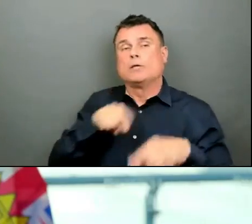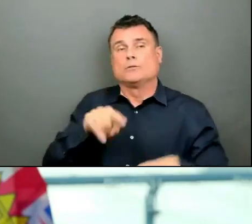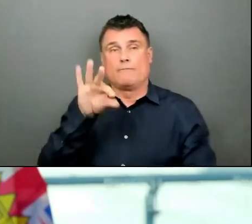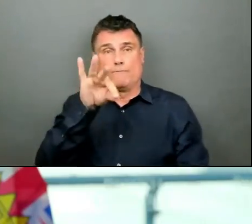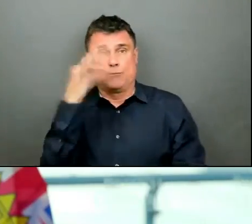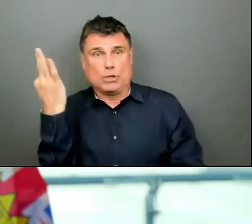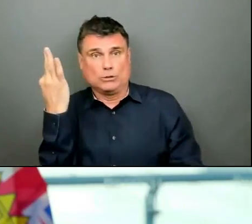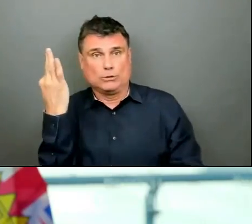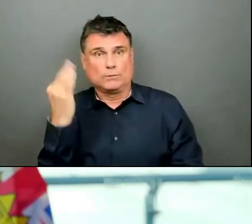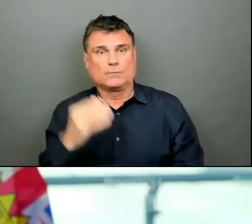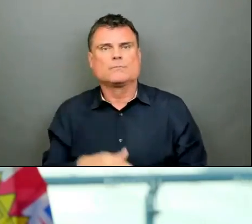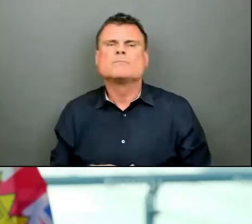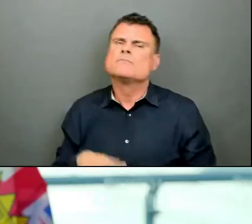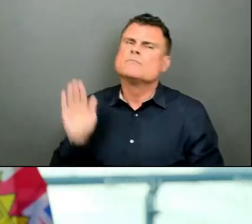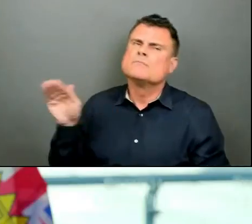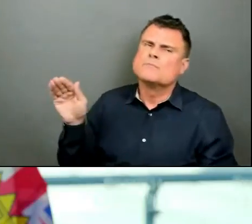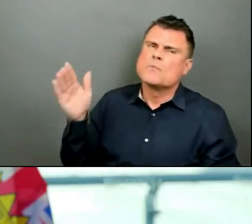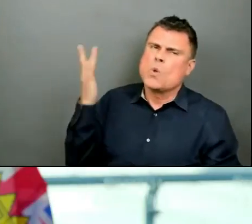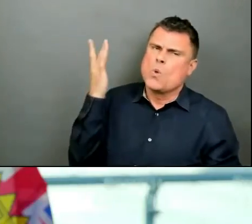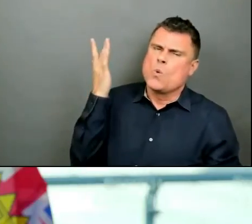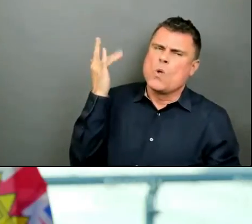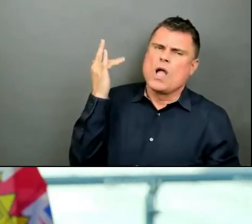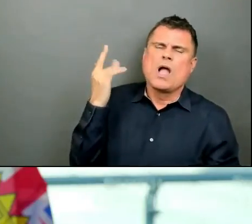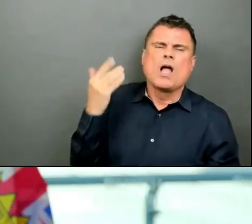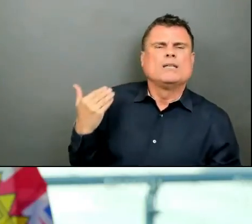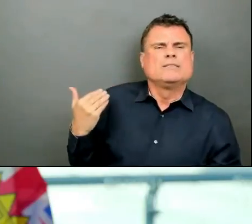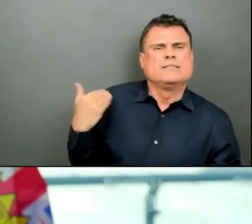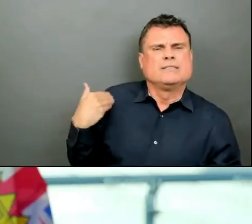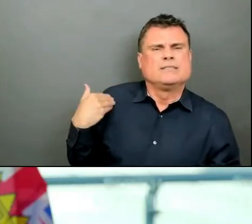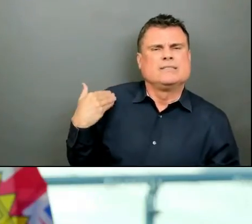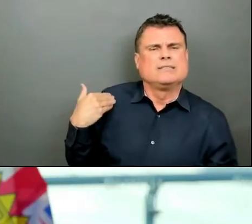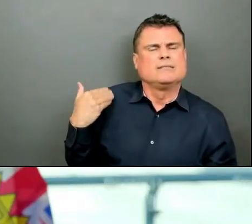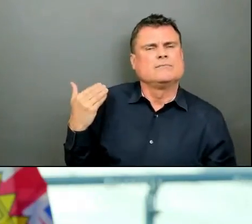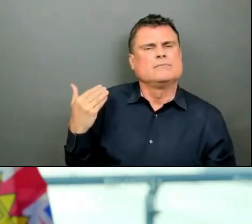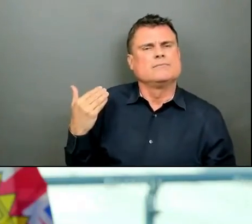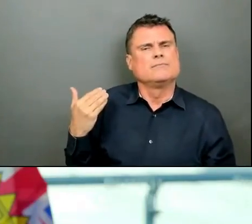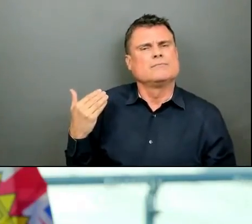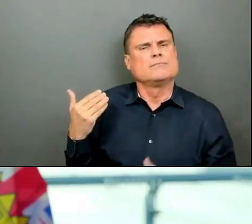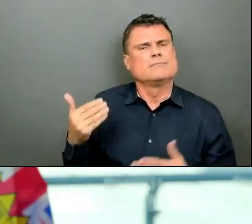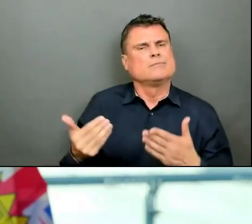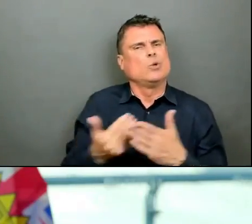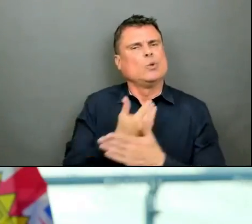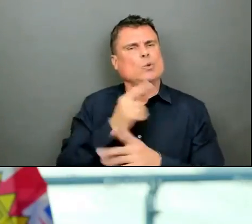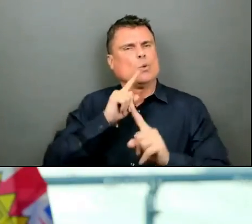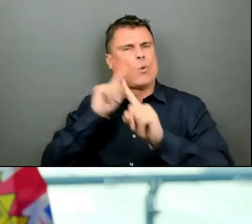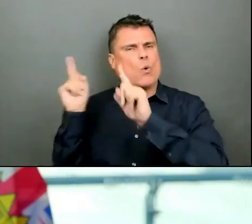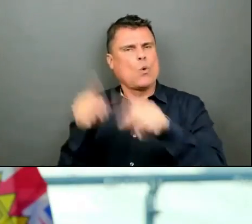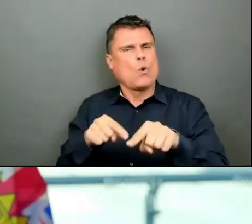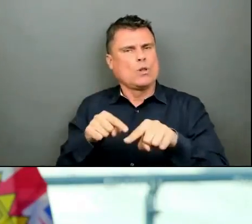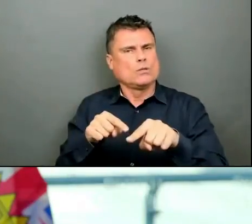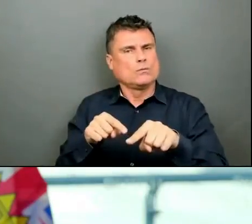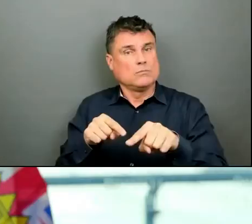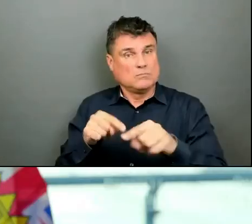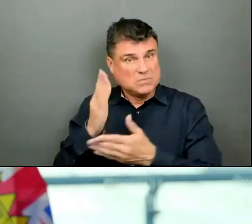Can you elaborate on what I you felt the workplace enforcement needed to be beefed up with this new closure order?